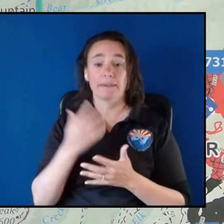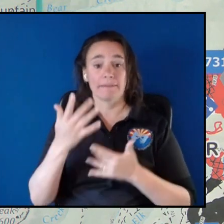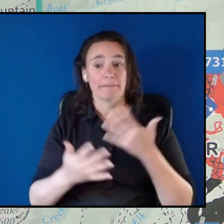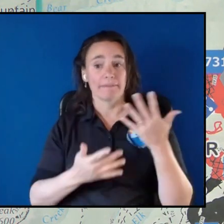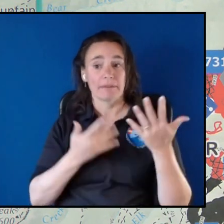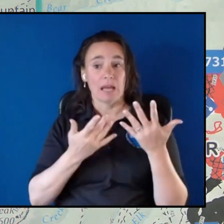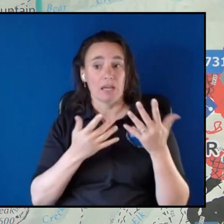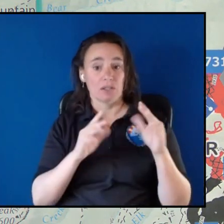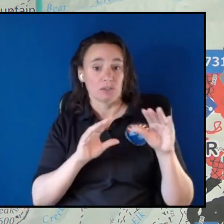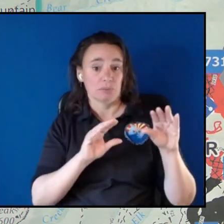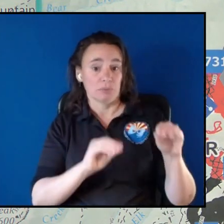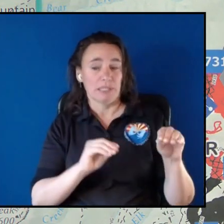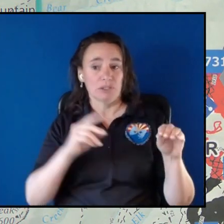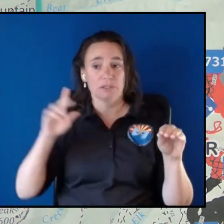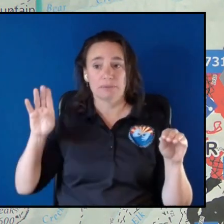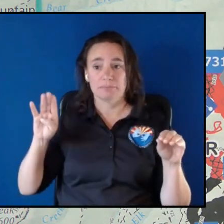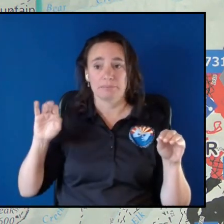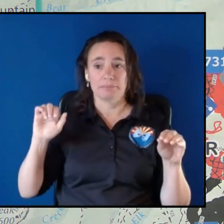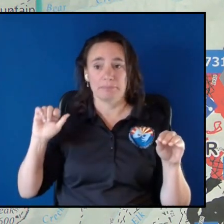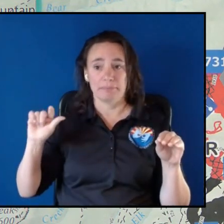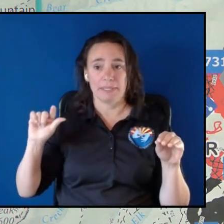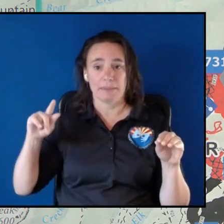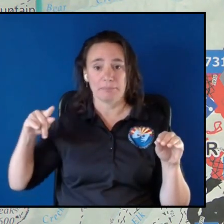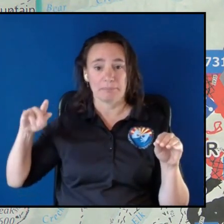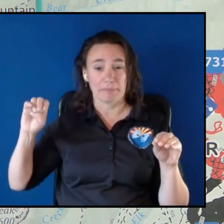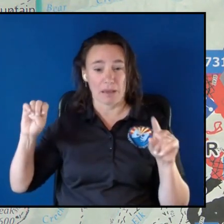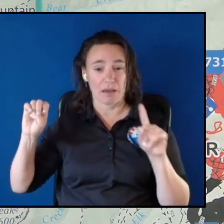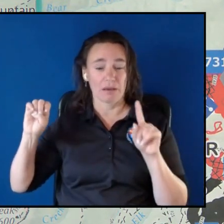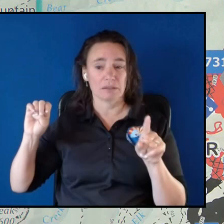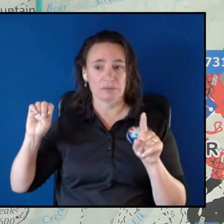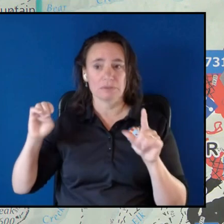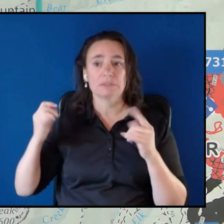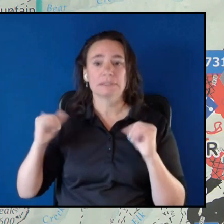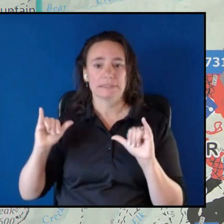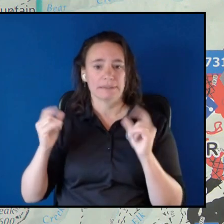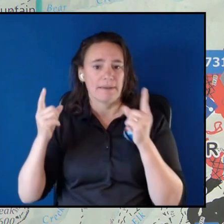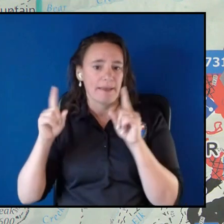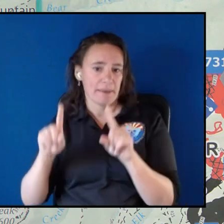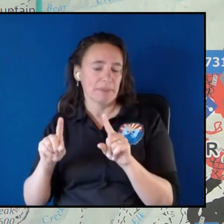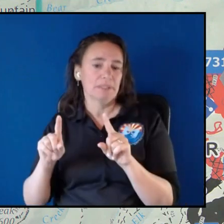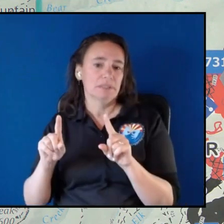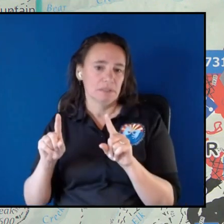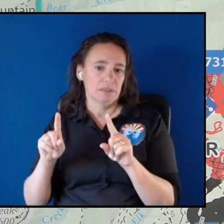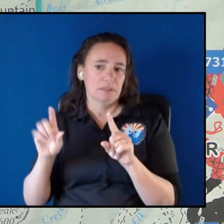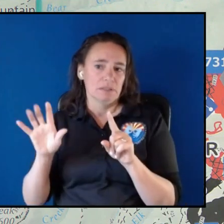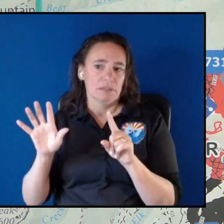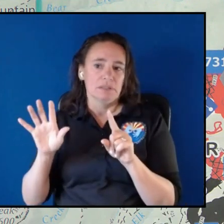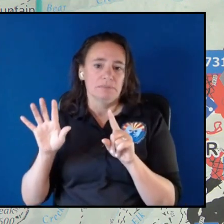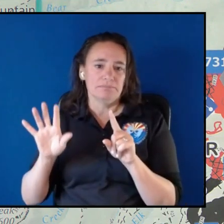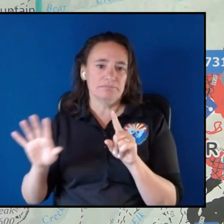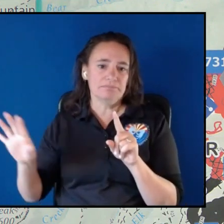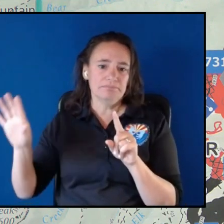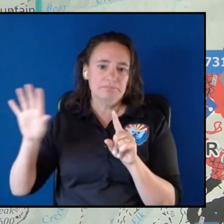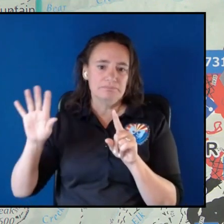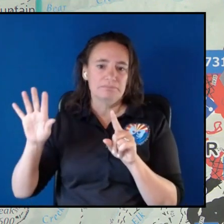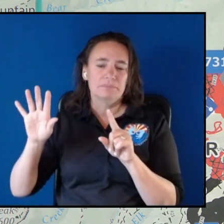Again, that continues to occur where the fire was backing down off the ridge towards the structures of Big Pine.